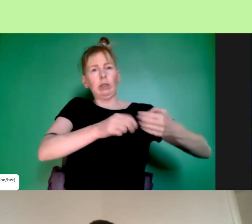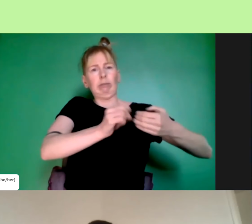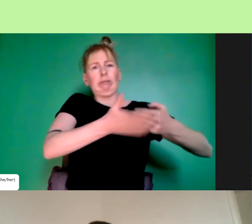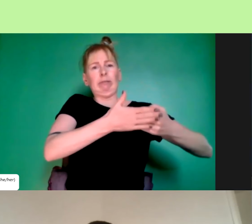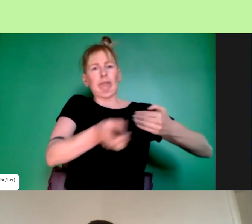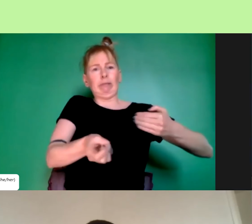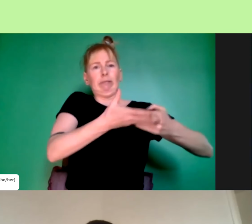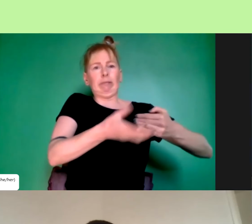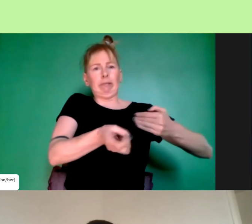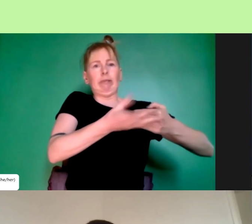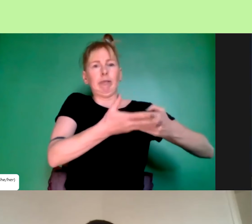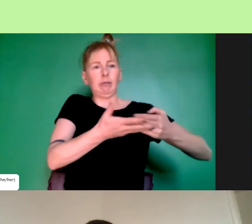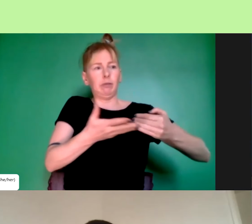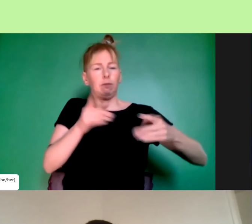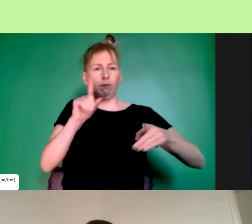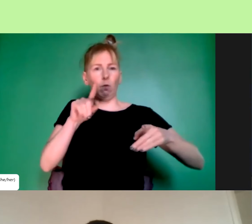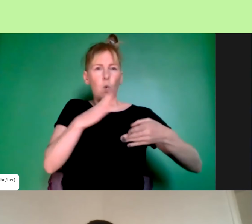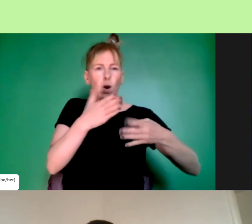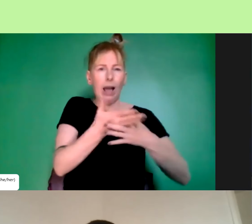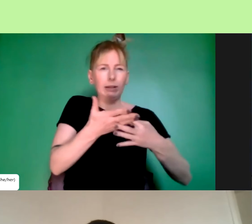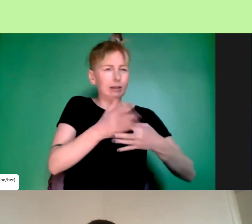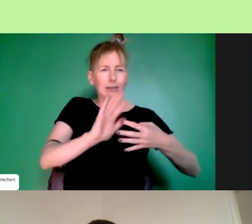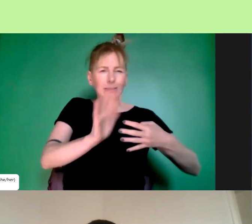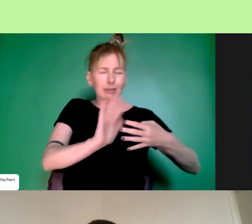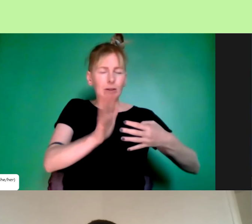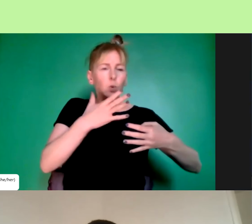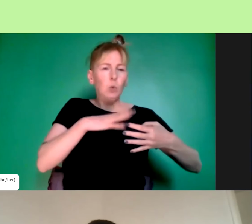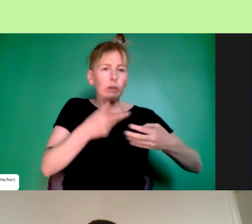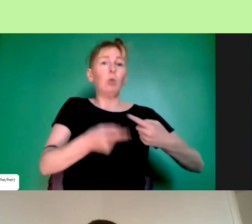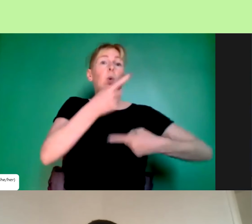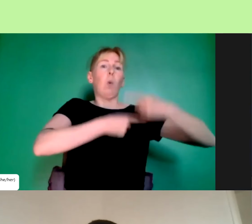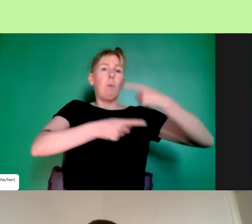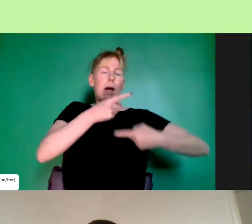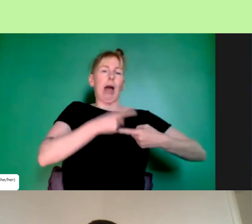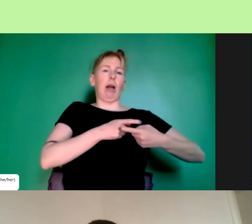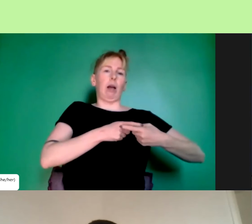reproducing the colonialism, or the, the sexism or whatever. So for me, it's about always